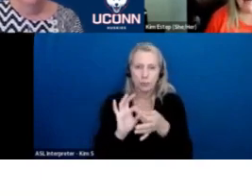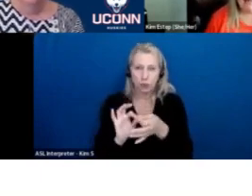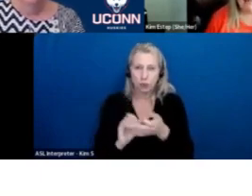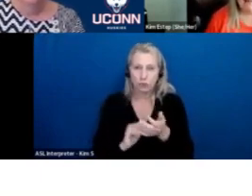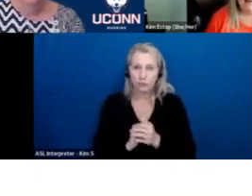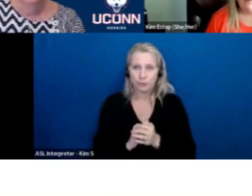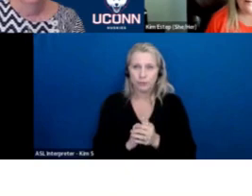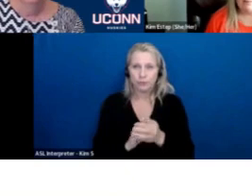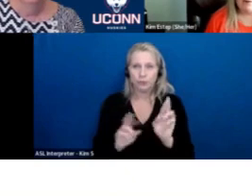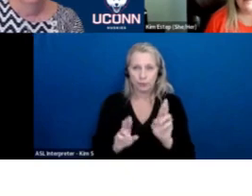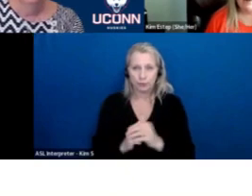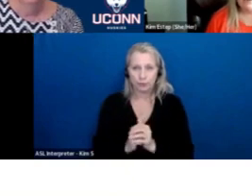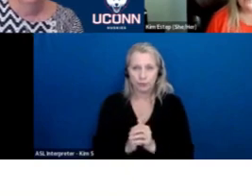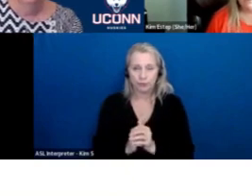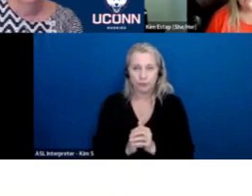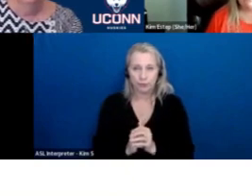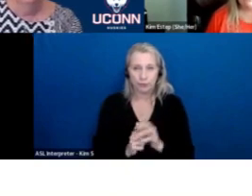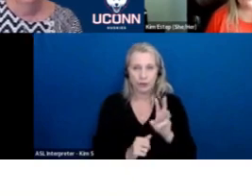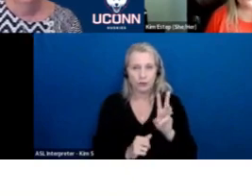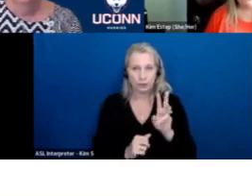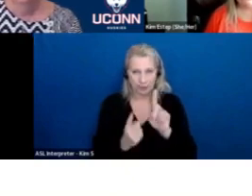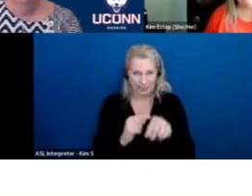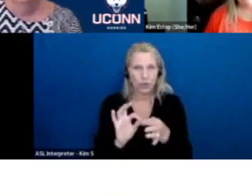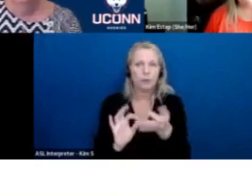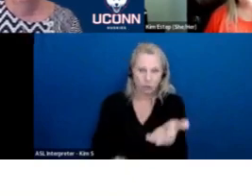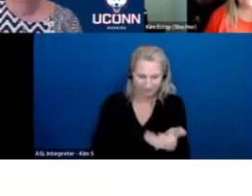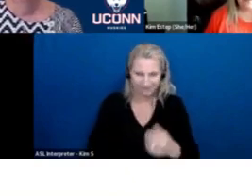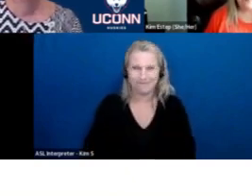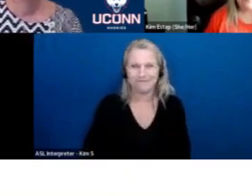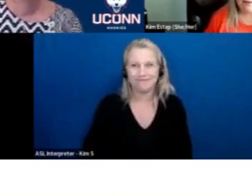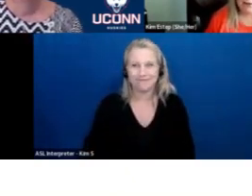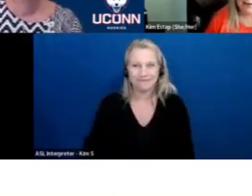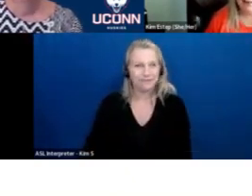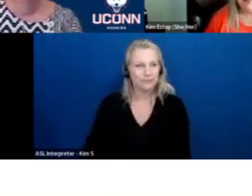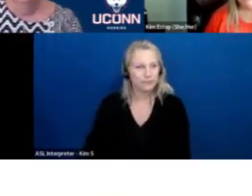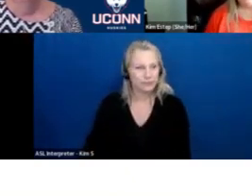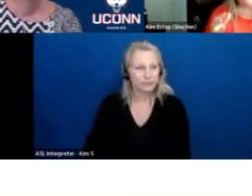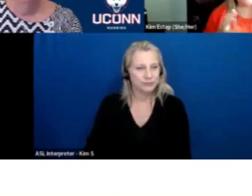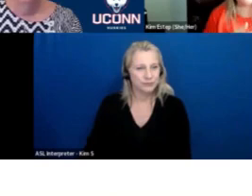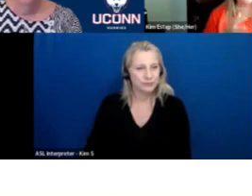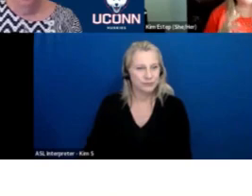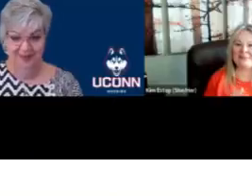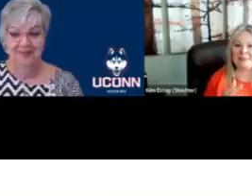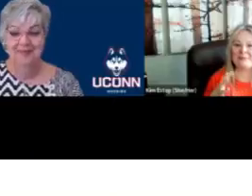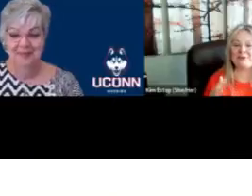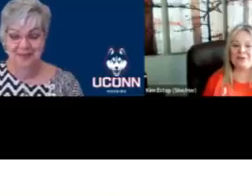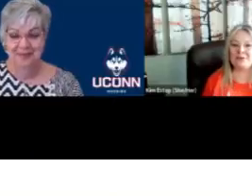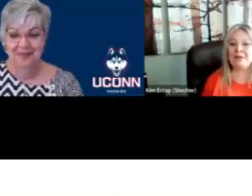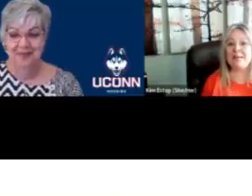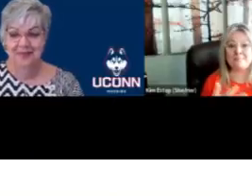80s, wraparound emerged from efforts to do whatever it took to get young people children